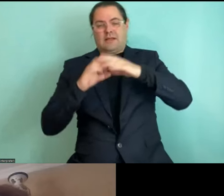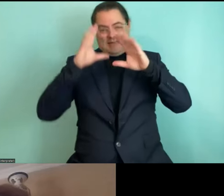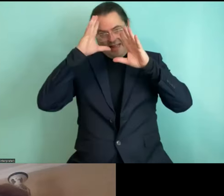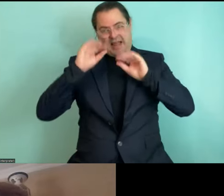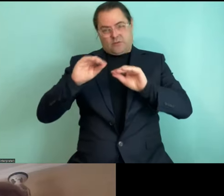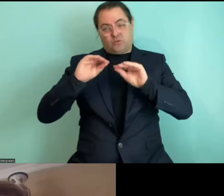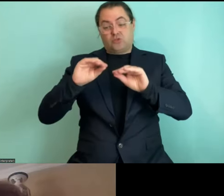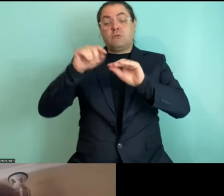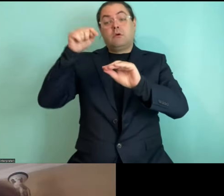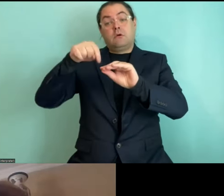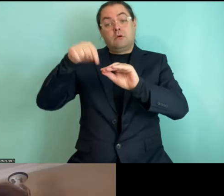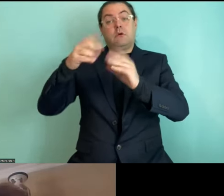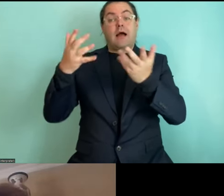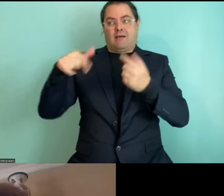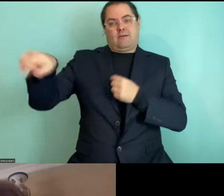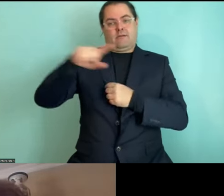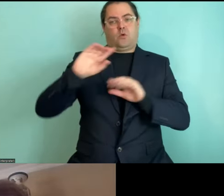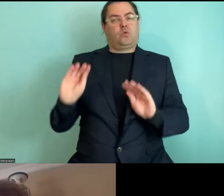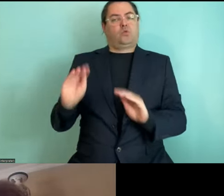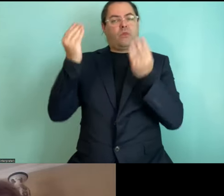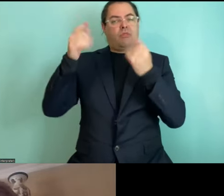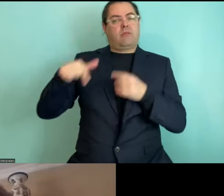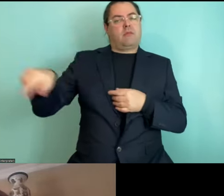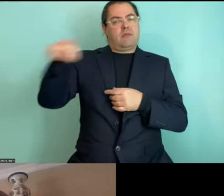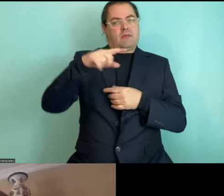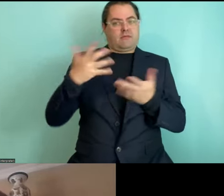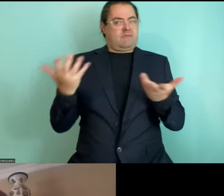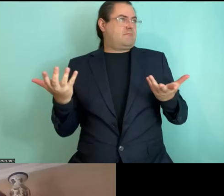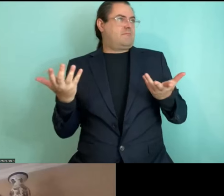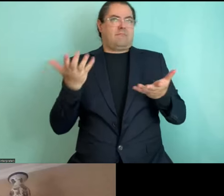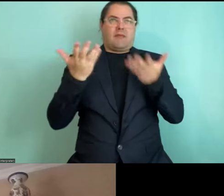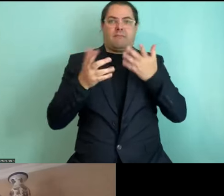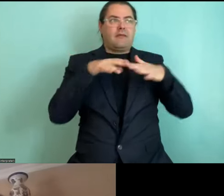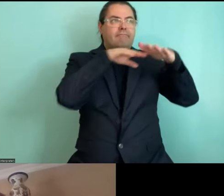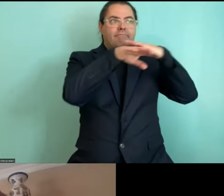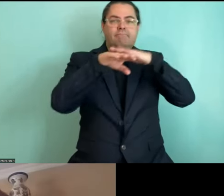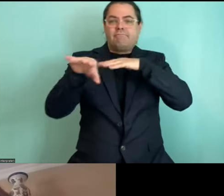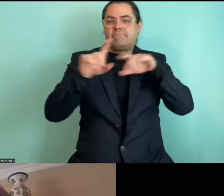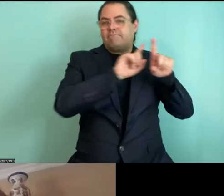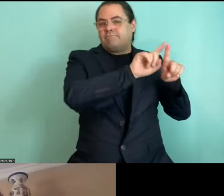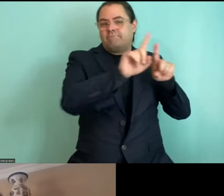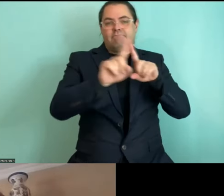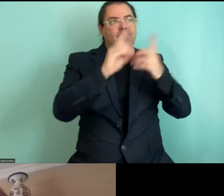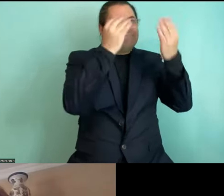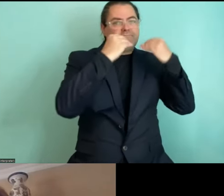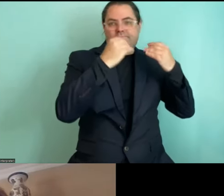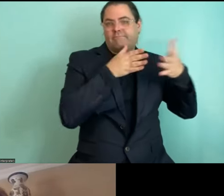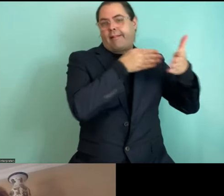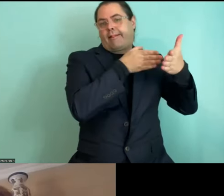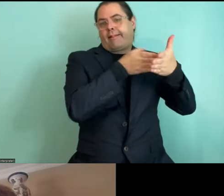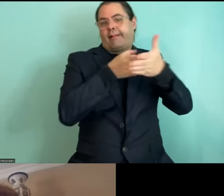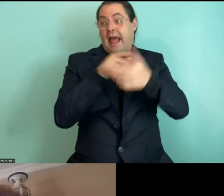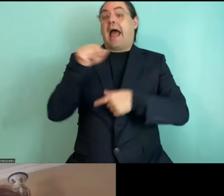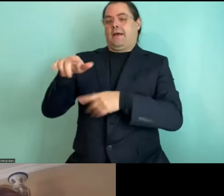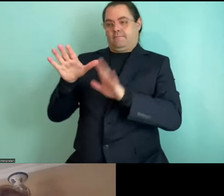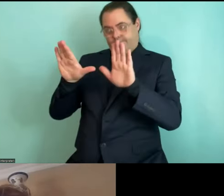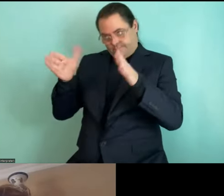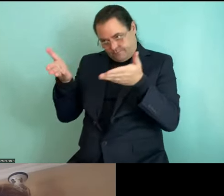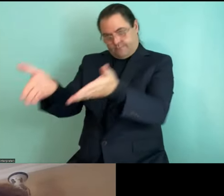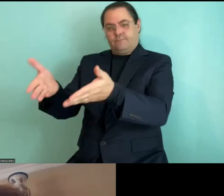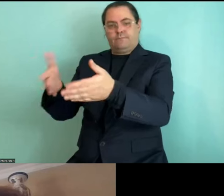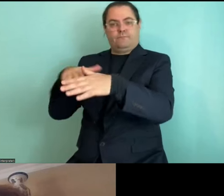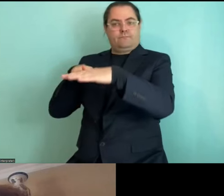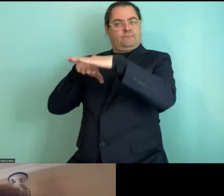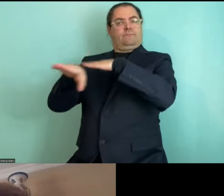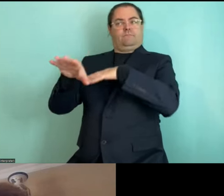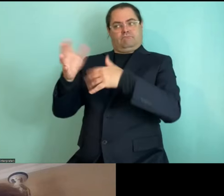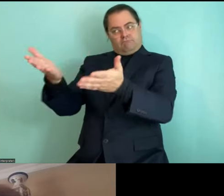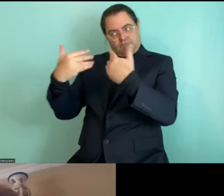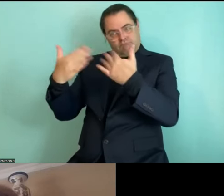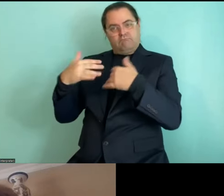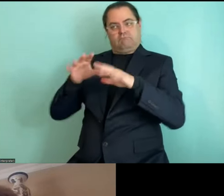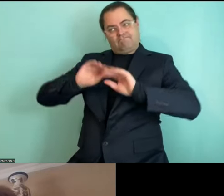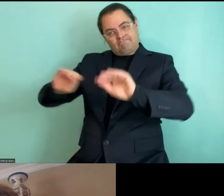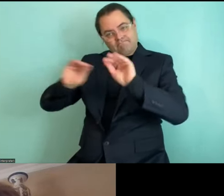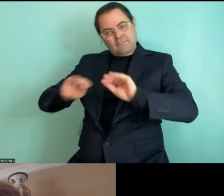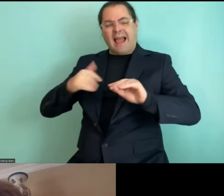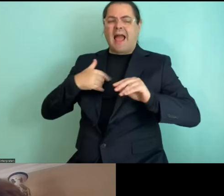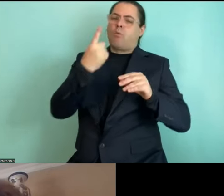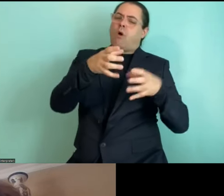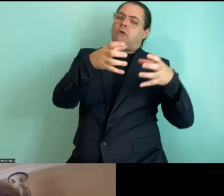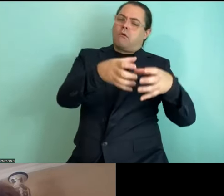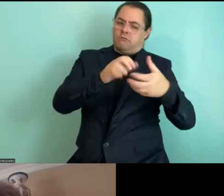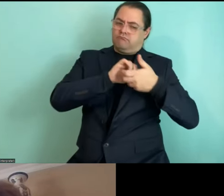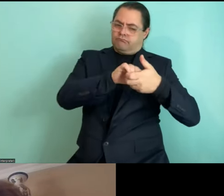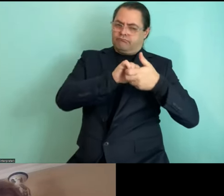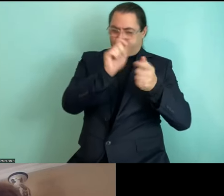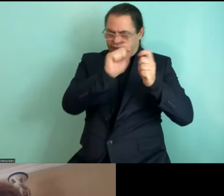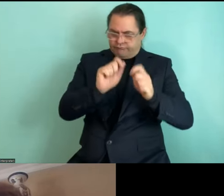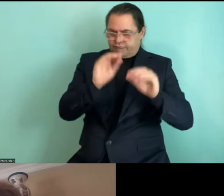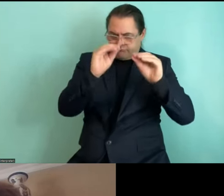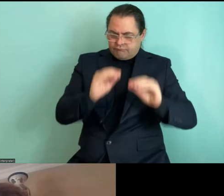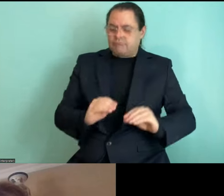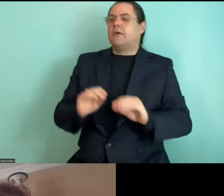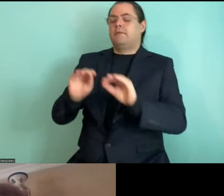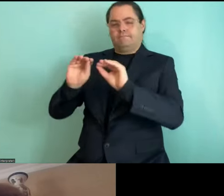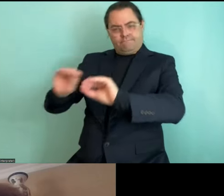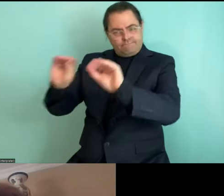10:14:12 Let's assume the person or situation on the